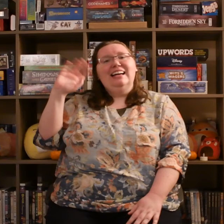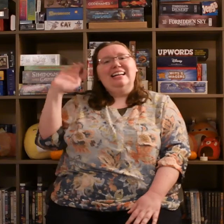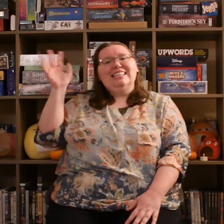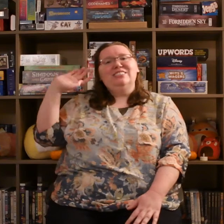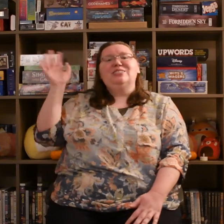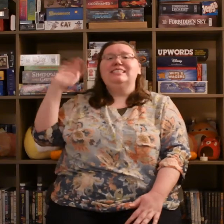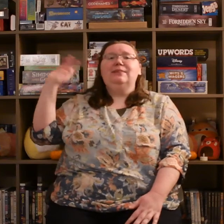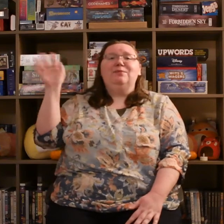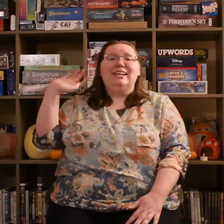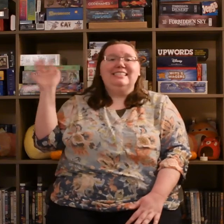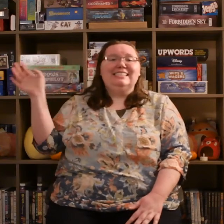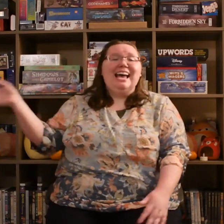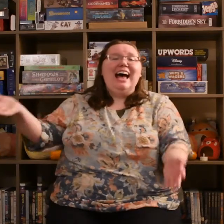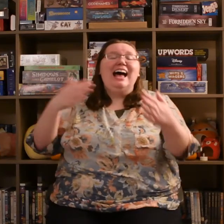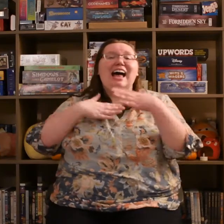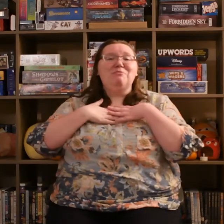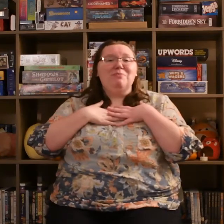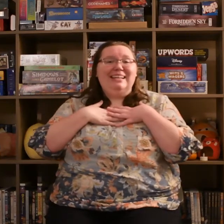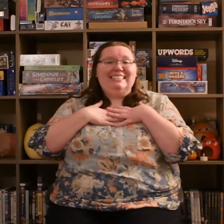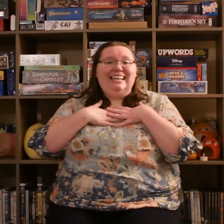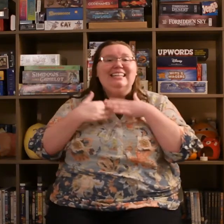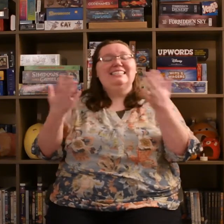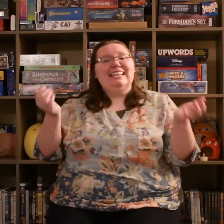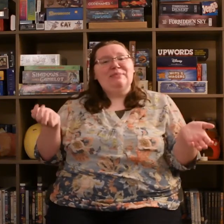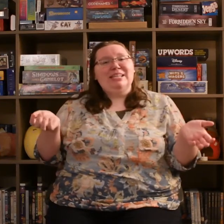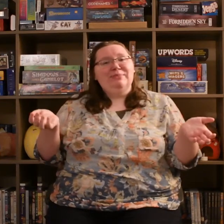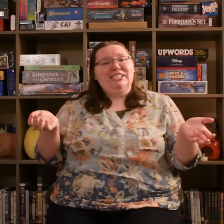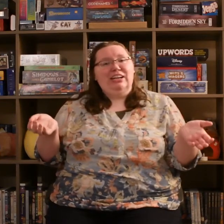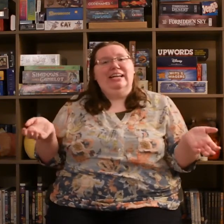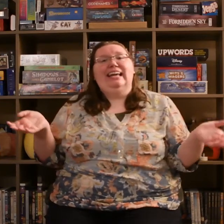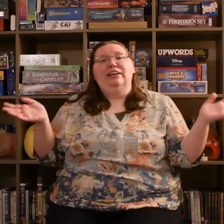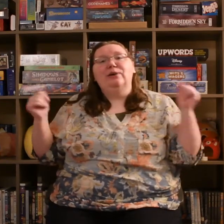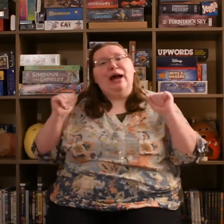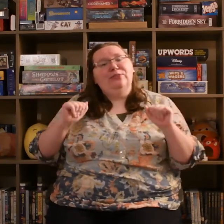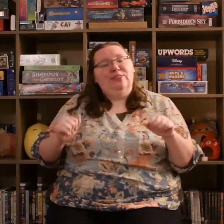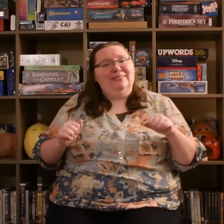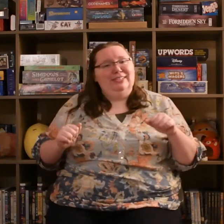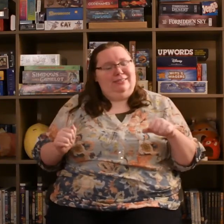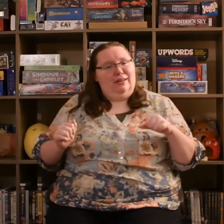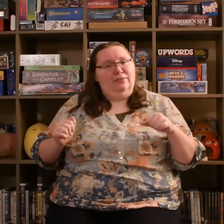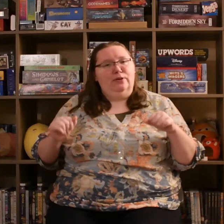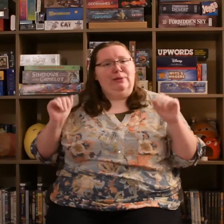Hello Storytime friends. I'm Amanda, and today I'm going to be sharing a crowd favorite song from my